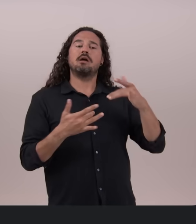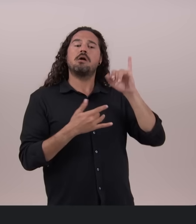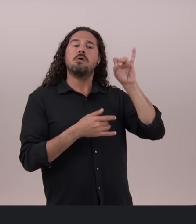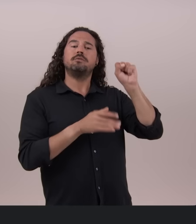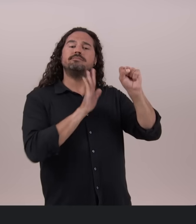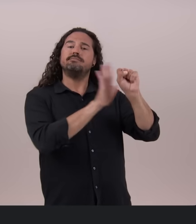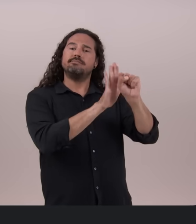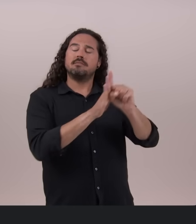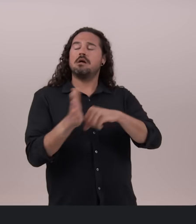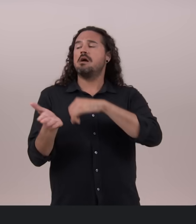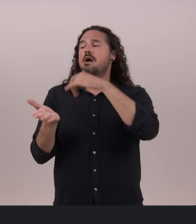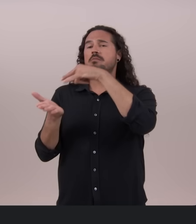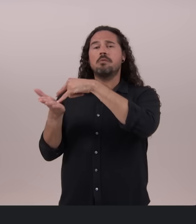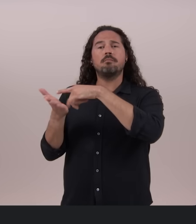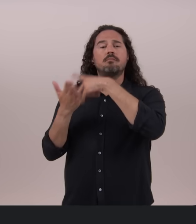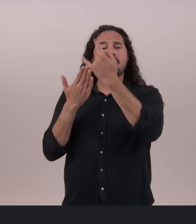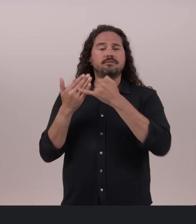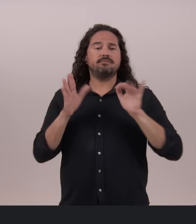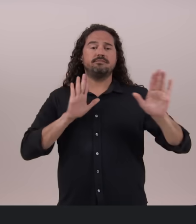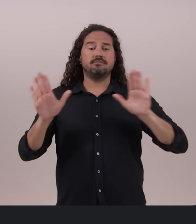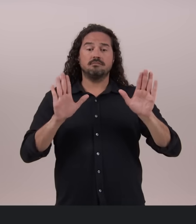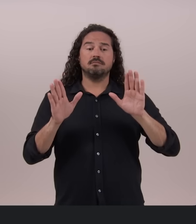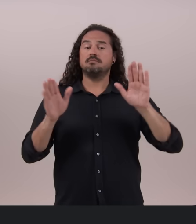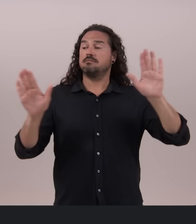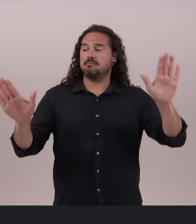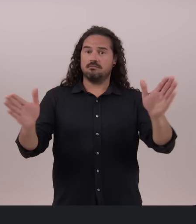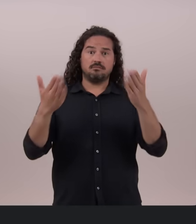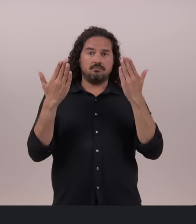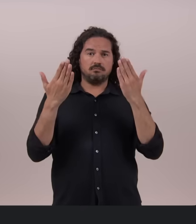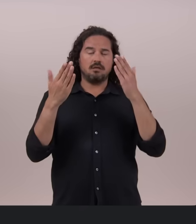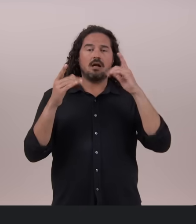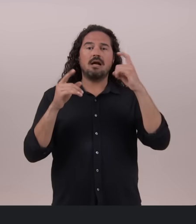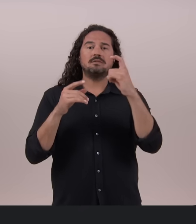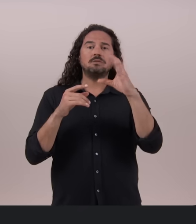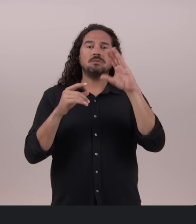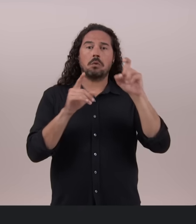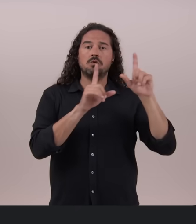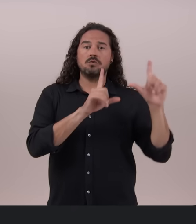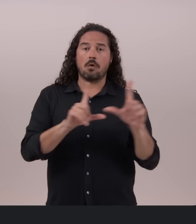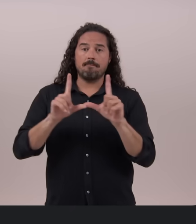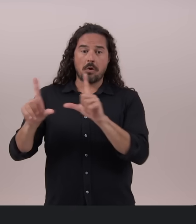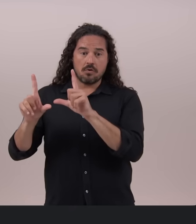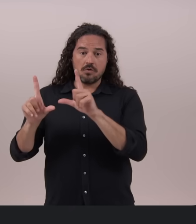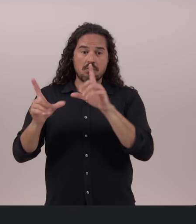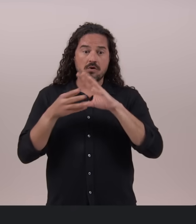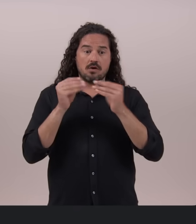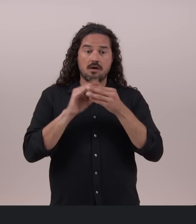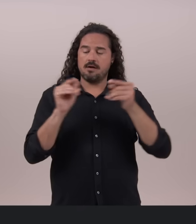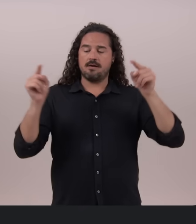projects, the agent looks at the Xcode storyboard and then creates the corresponding Android screens.